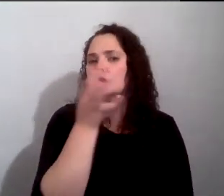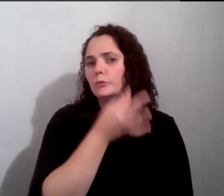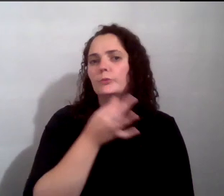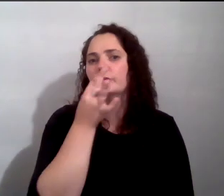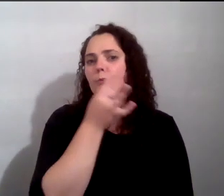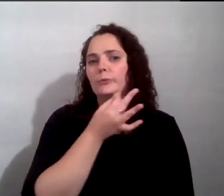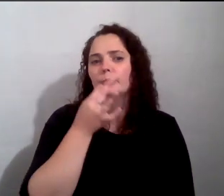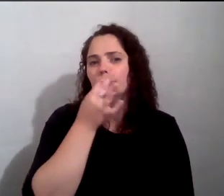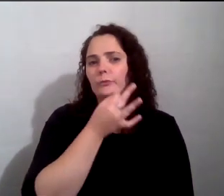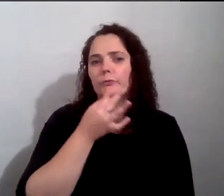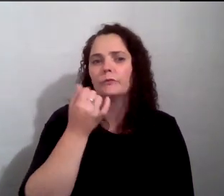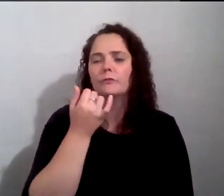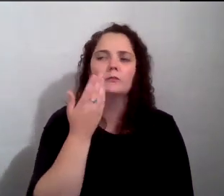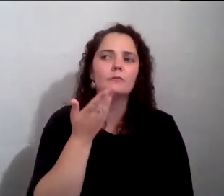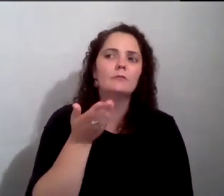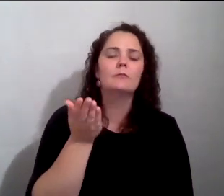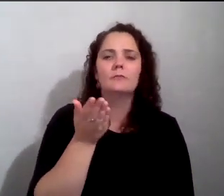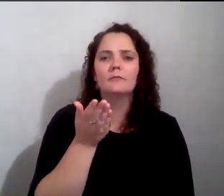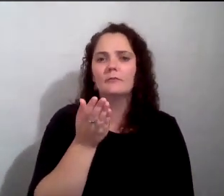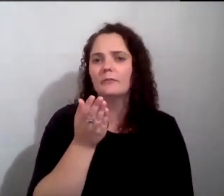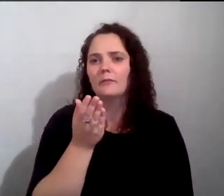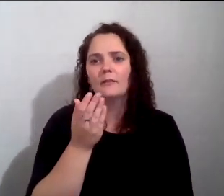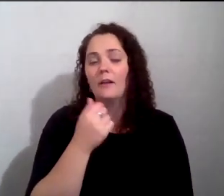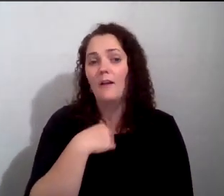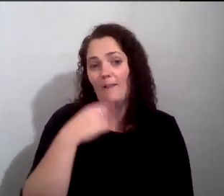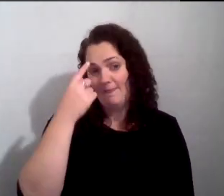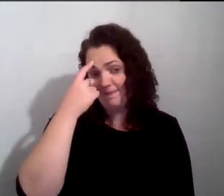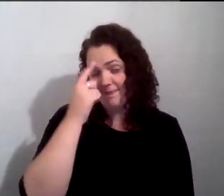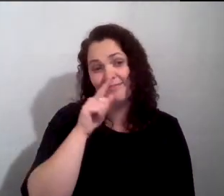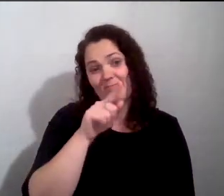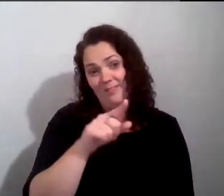this introspective gaze, I just think it's one of the most wonderful portraits